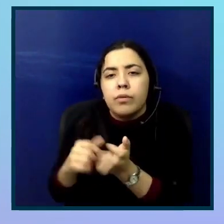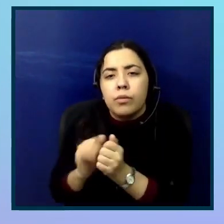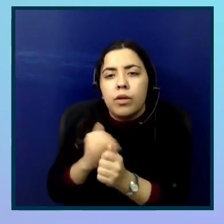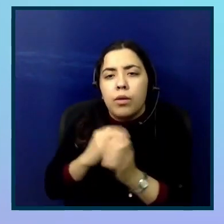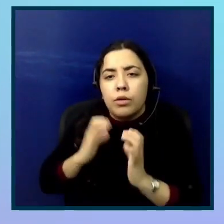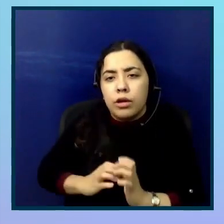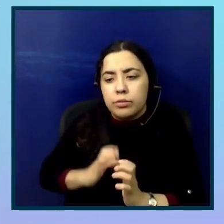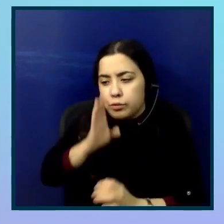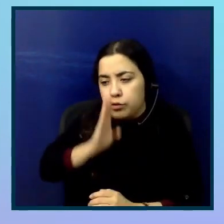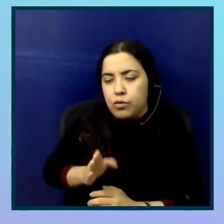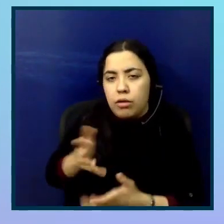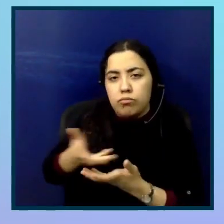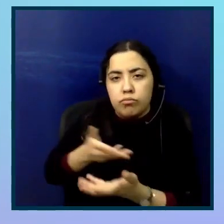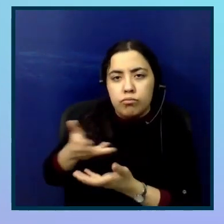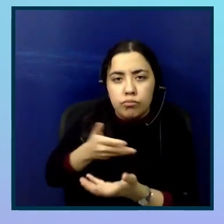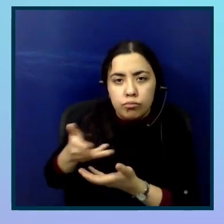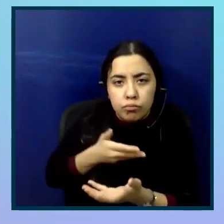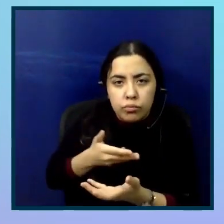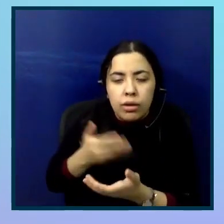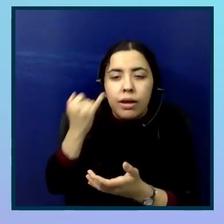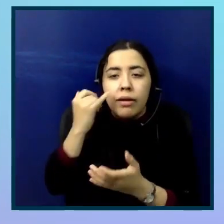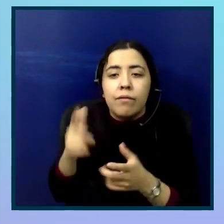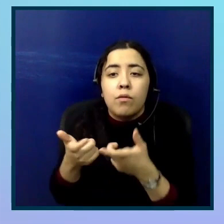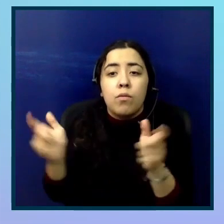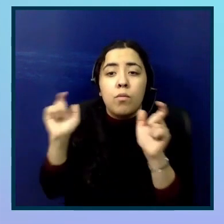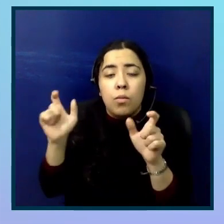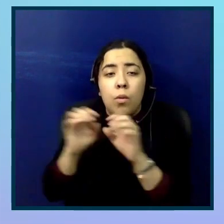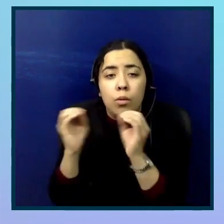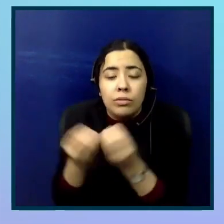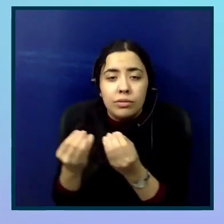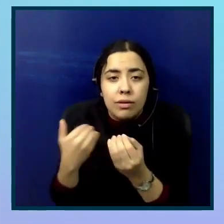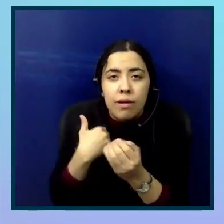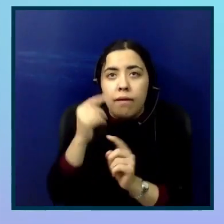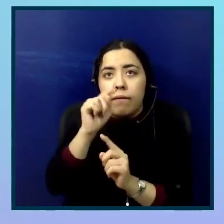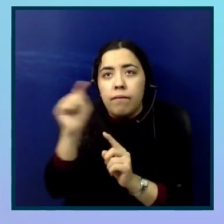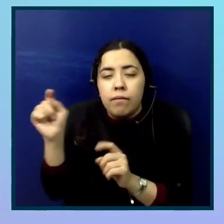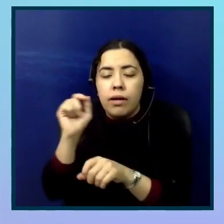So with some of the large organizations that have employee resource groups,